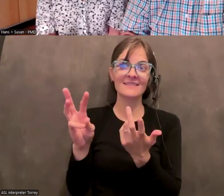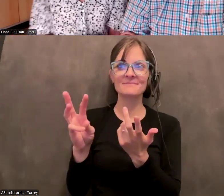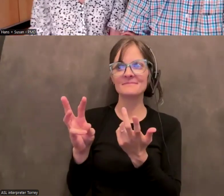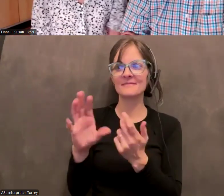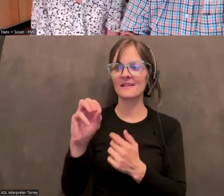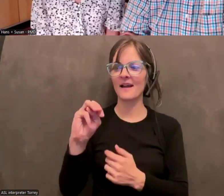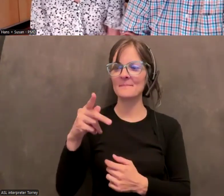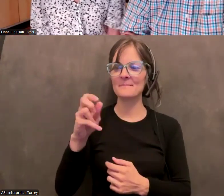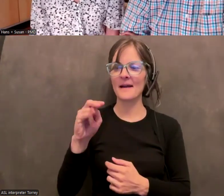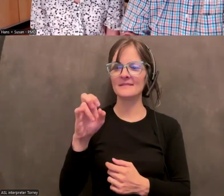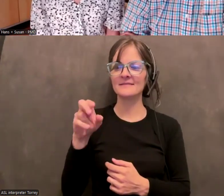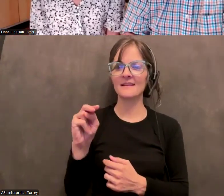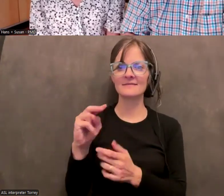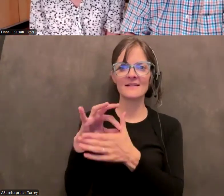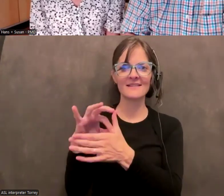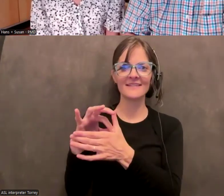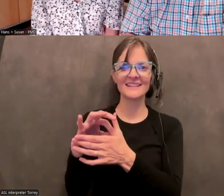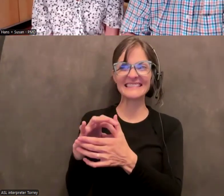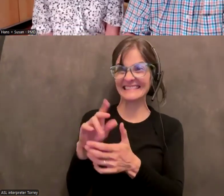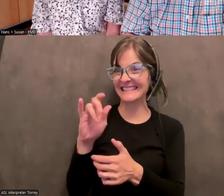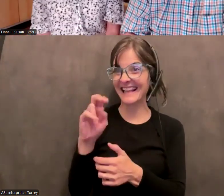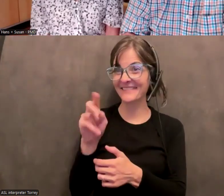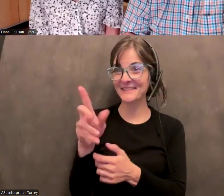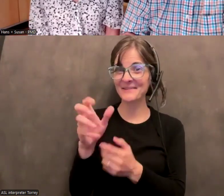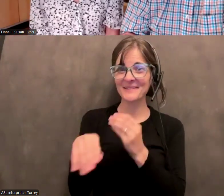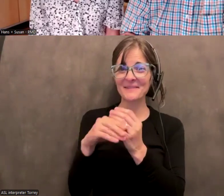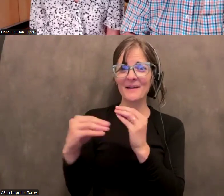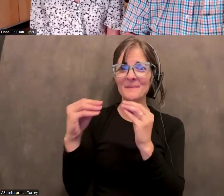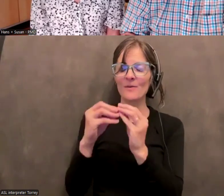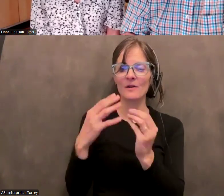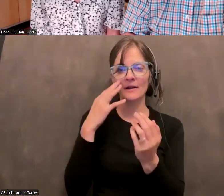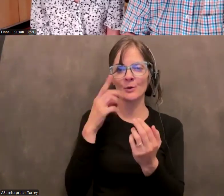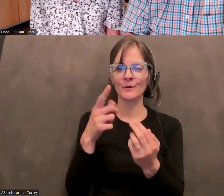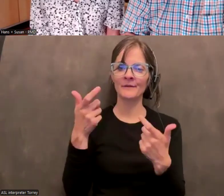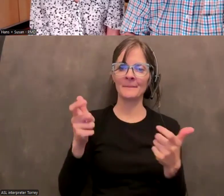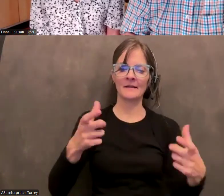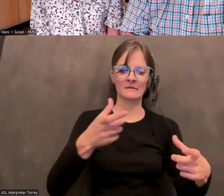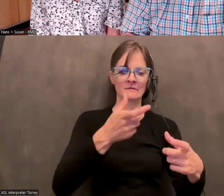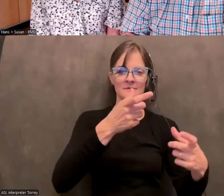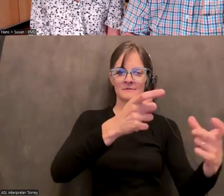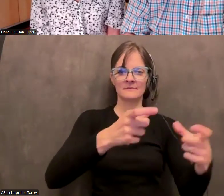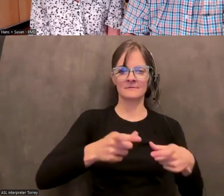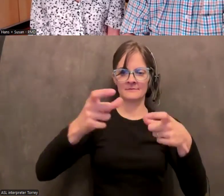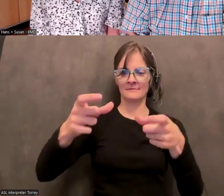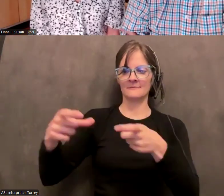Kevin, anything else that you can think of on that big platter of yours? Yeah, sorry, I got kicked out